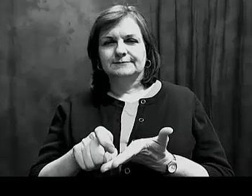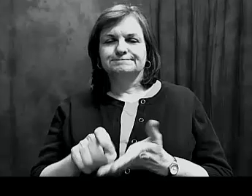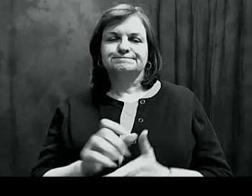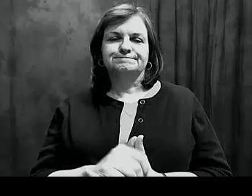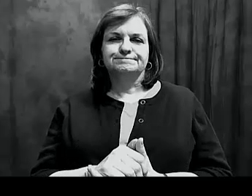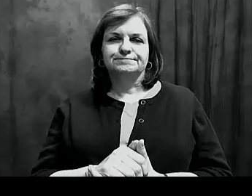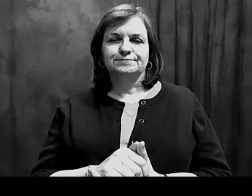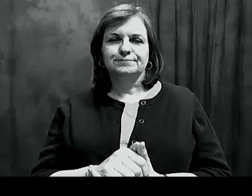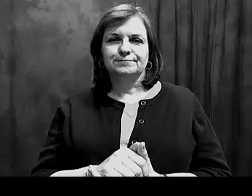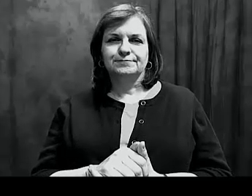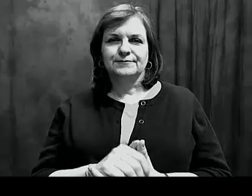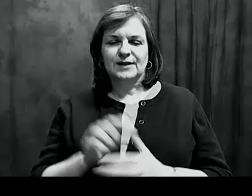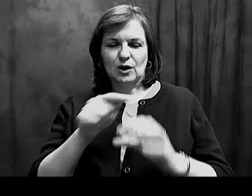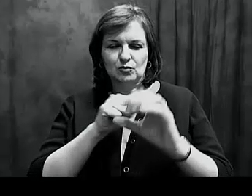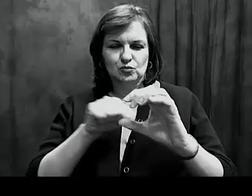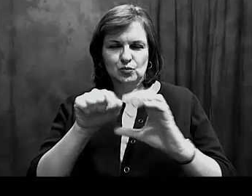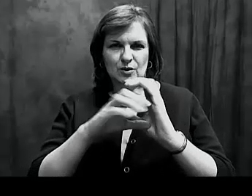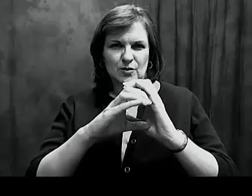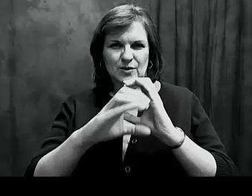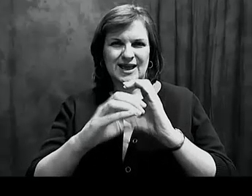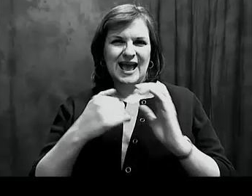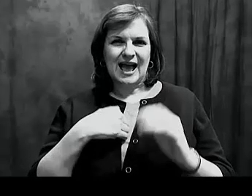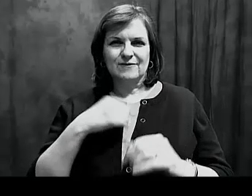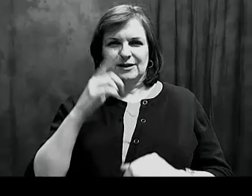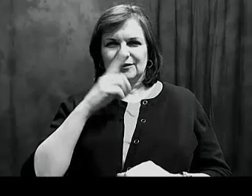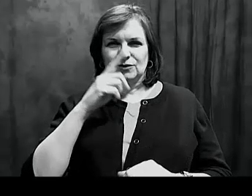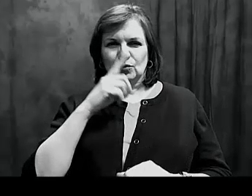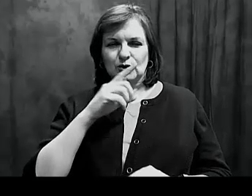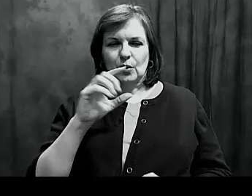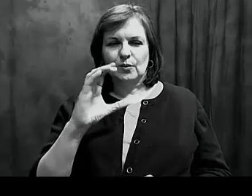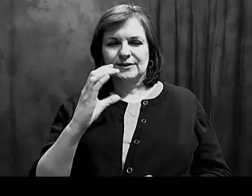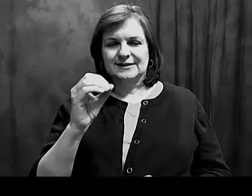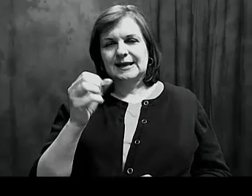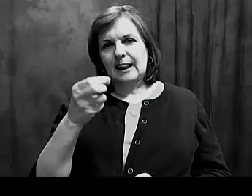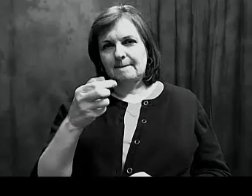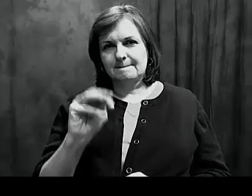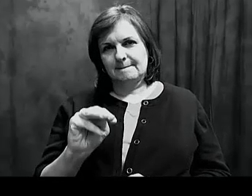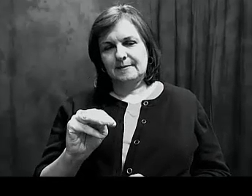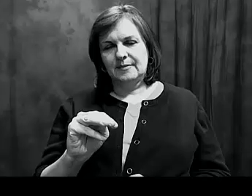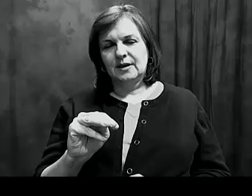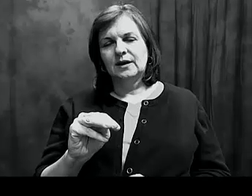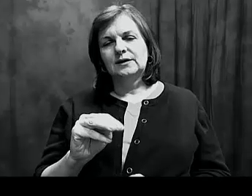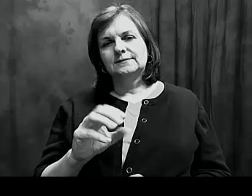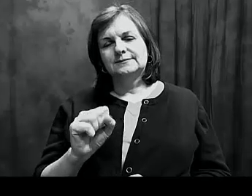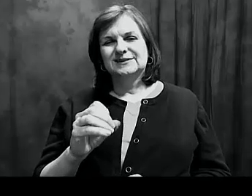they start to get this pseudoceolom that I mentioned to you so it's